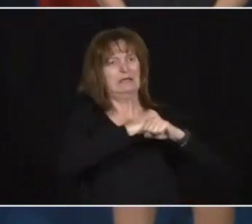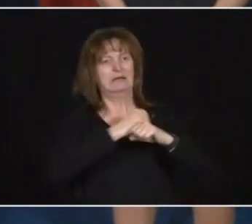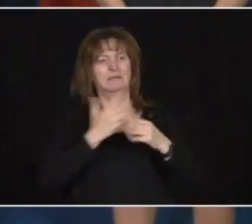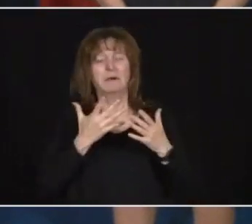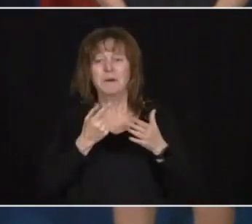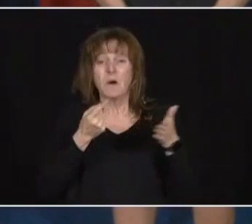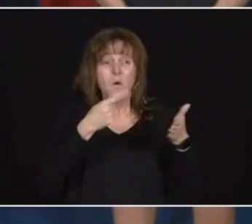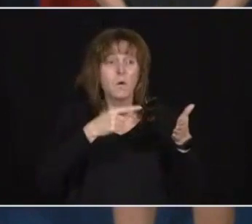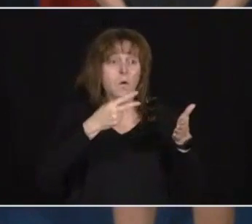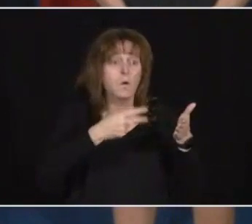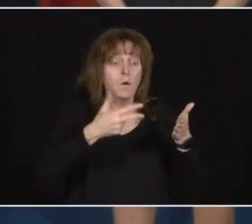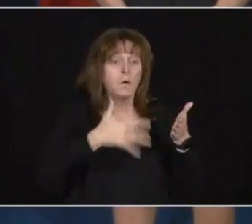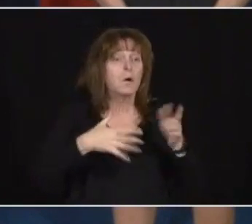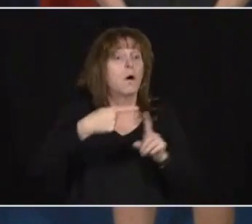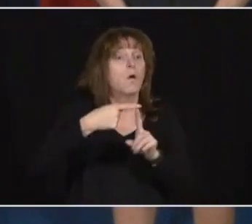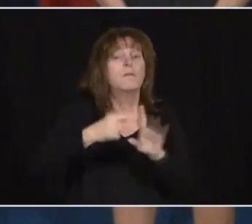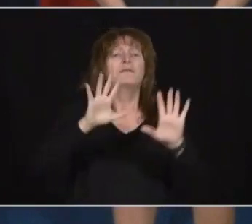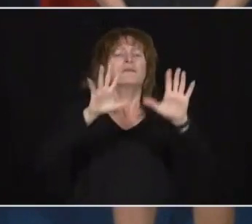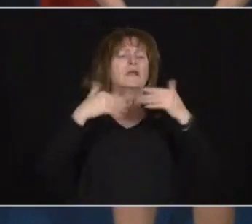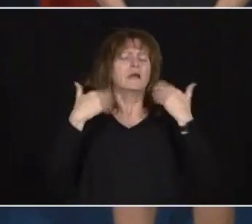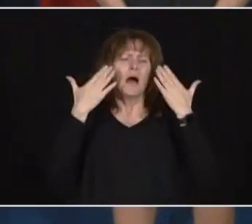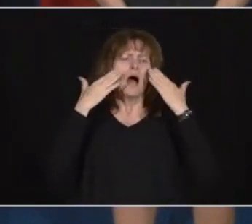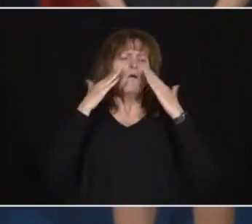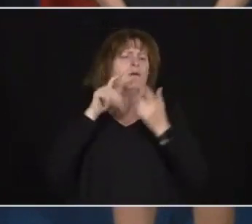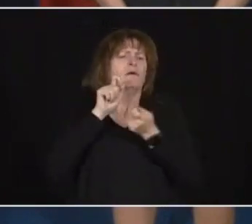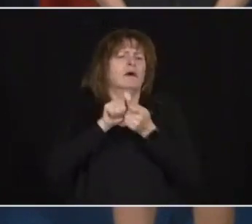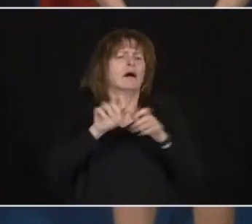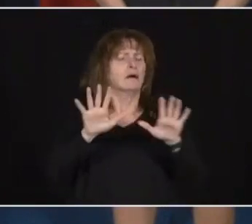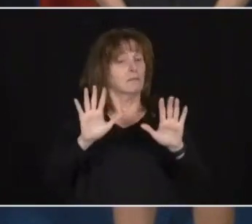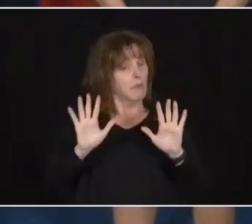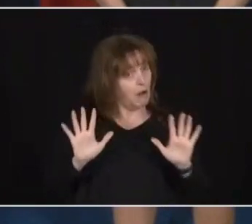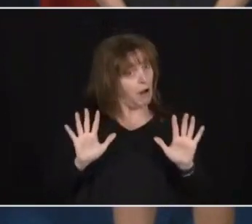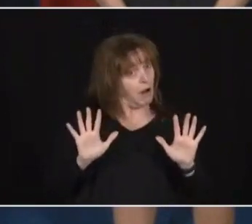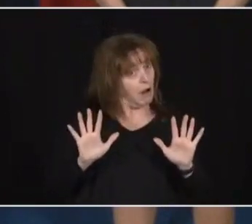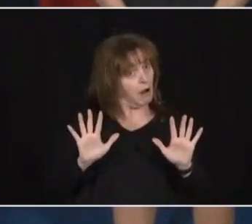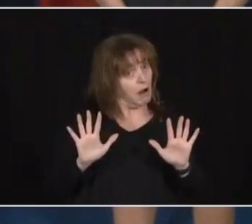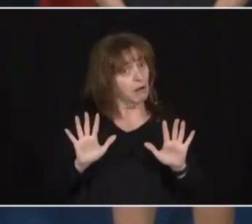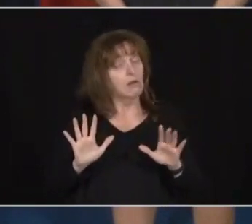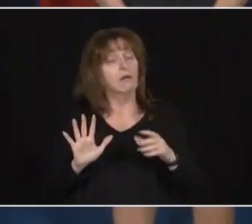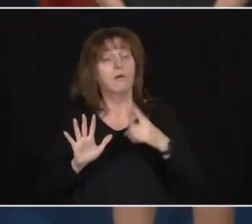it might be, maybe a few weeks or month or whatever it might be.